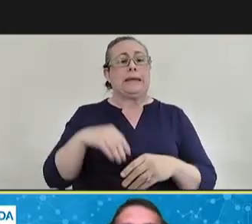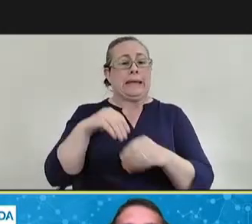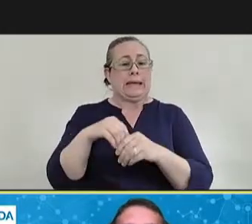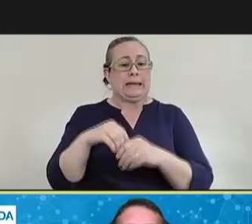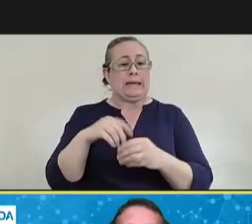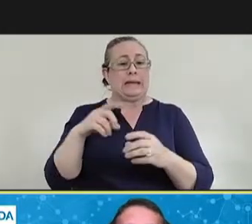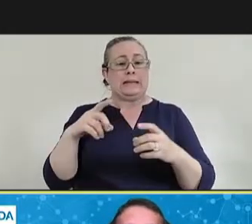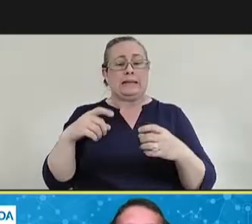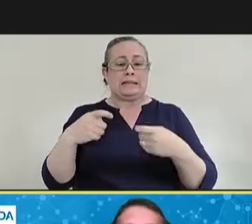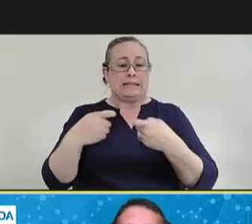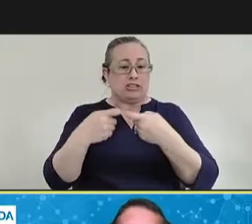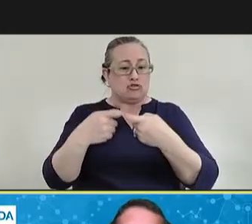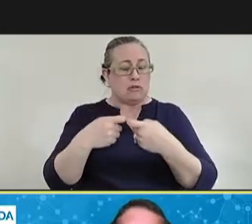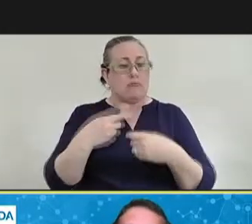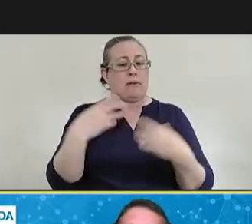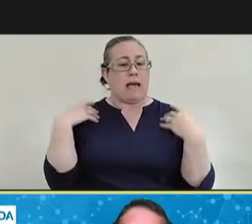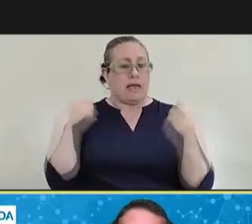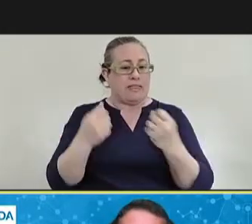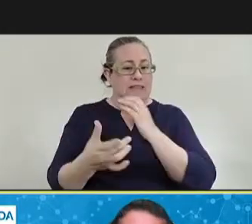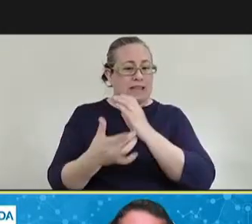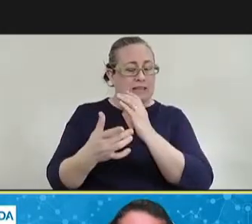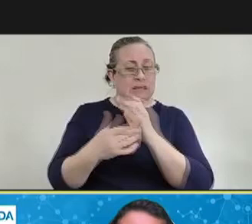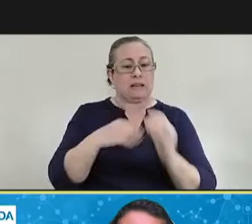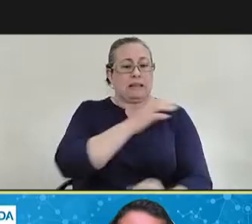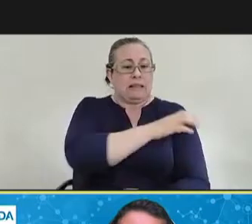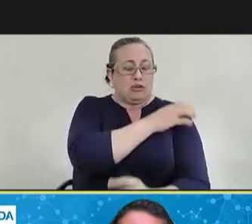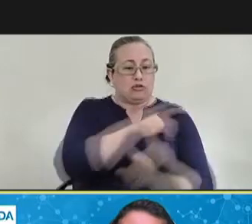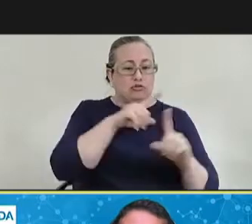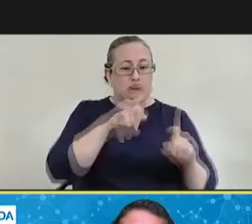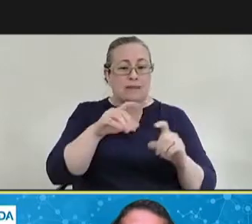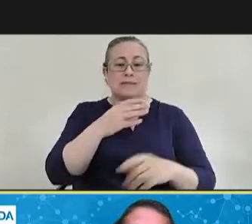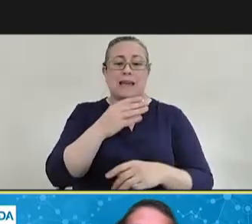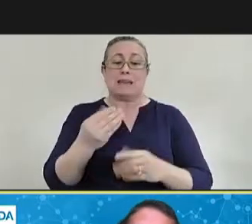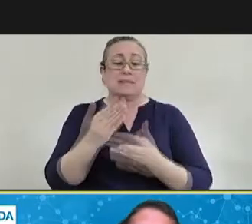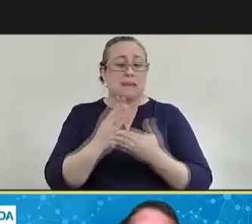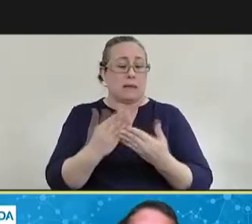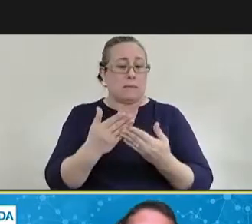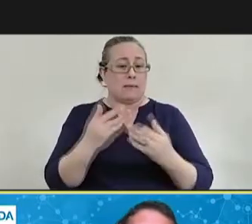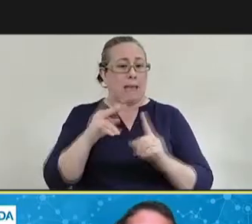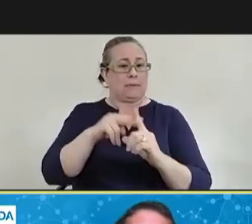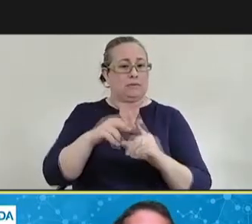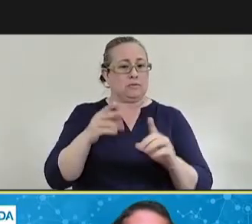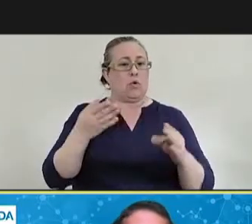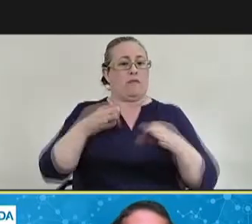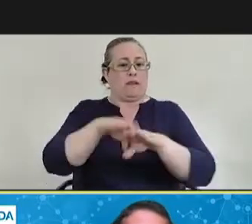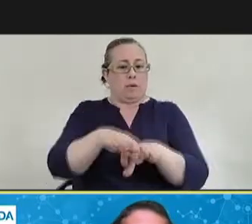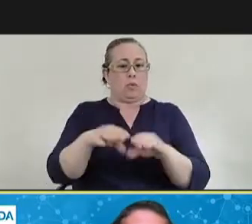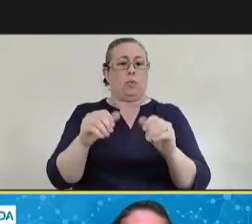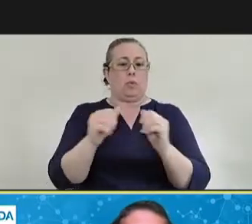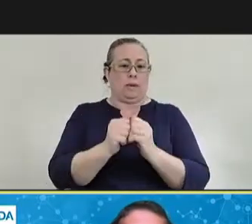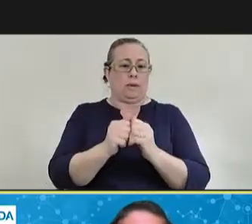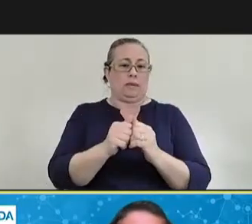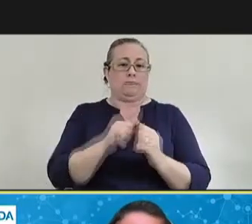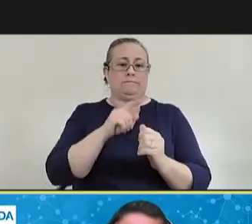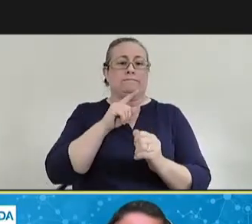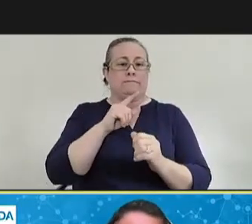clinical trial. And some applications that overlap with real world data analysis or even creation of